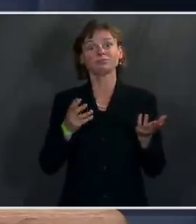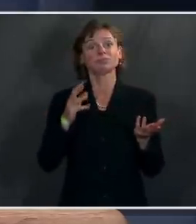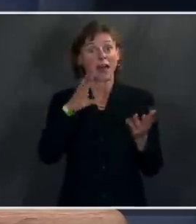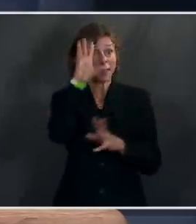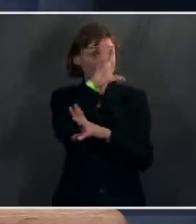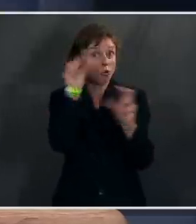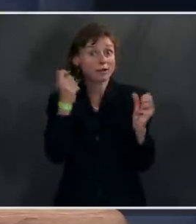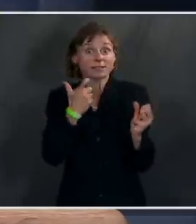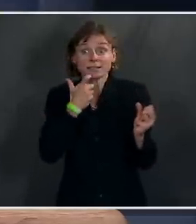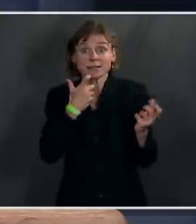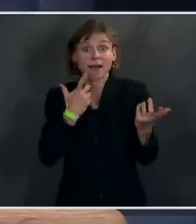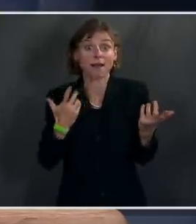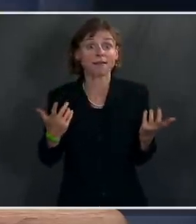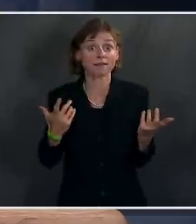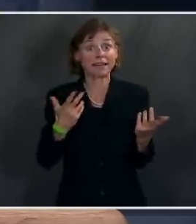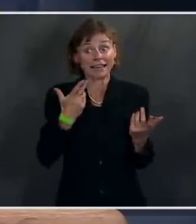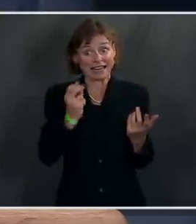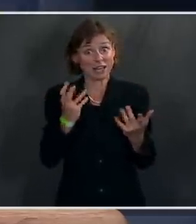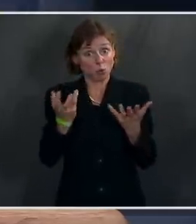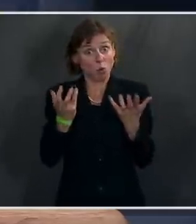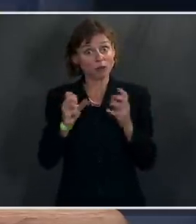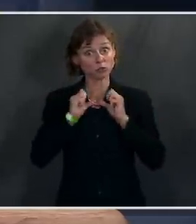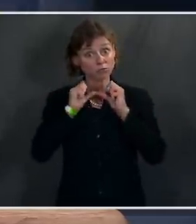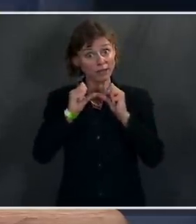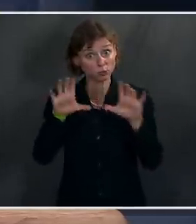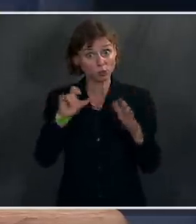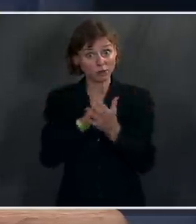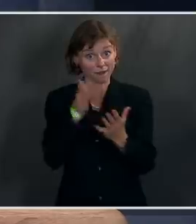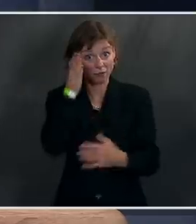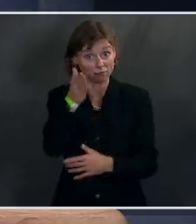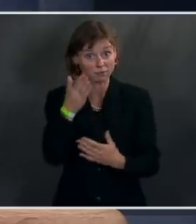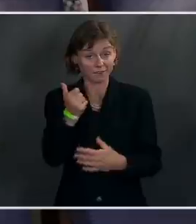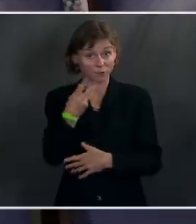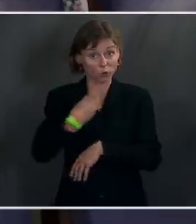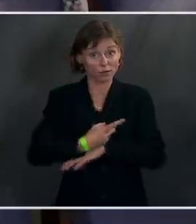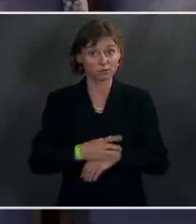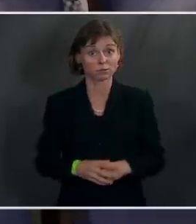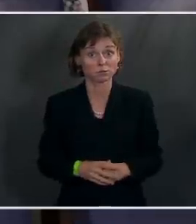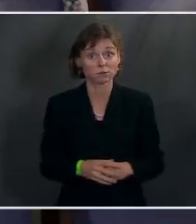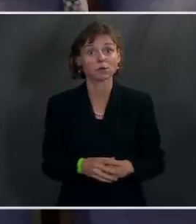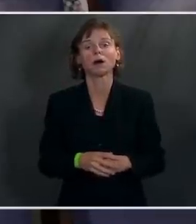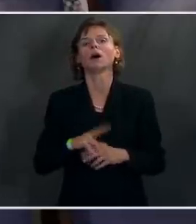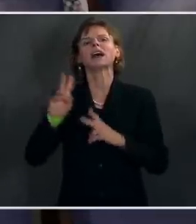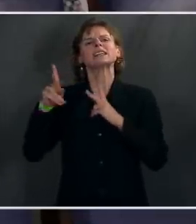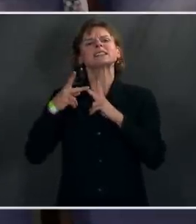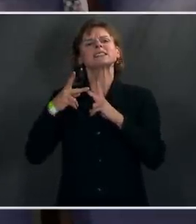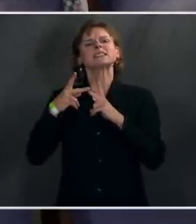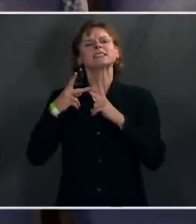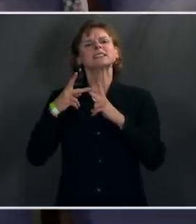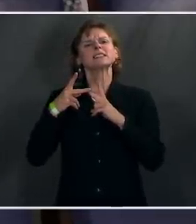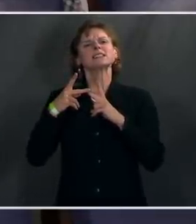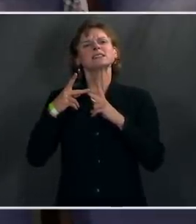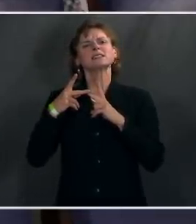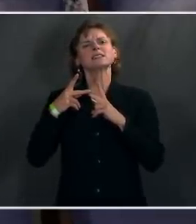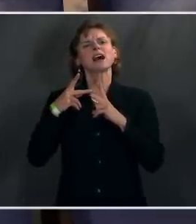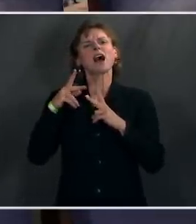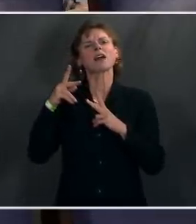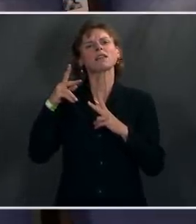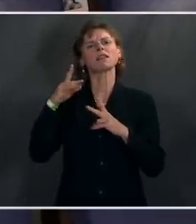that he would like to continue doing that in the days ahead. The Press: Secondly, Moscow court sentenced Alexei Navalny to prison for two